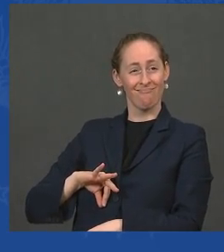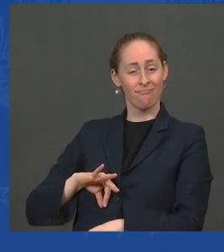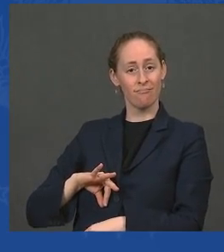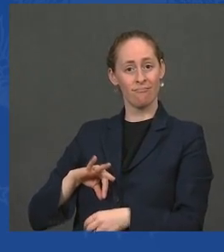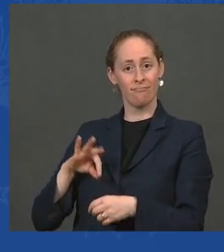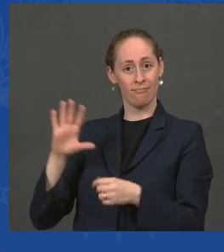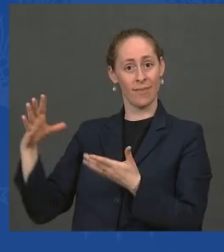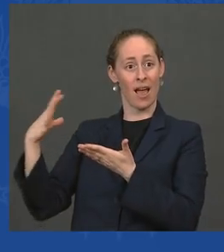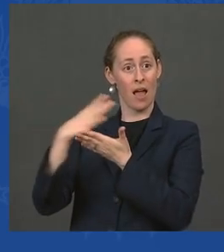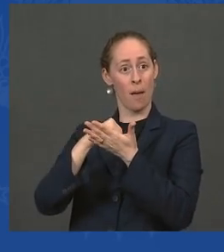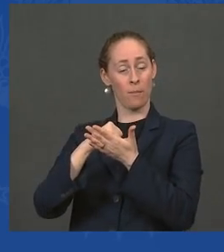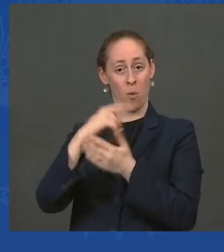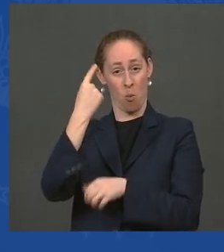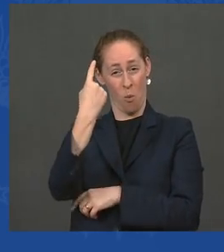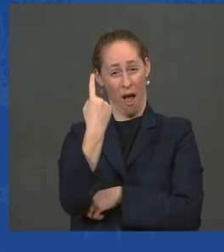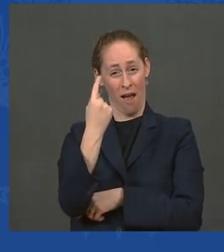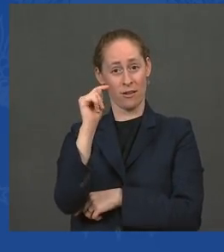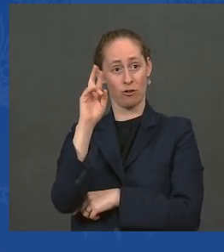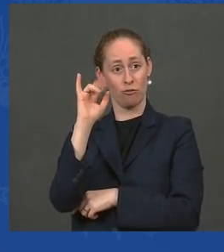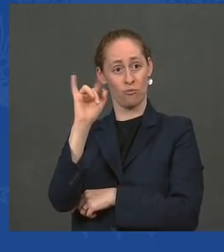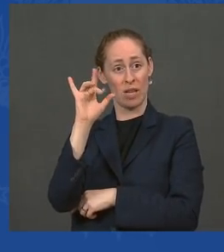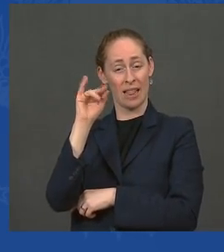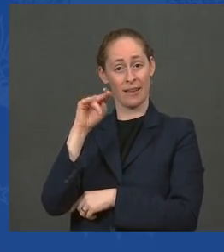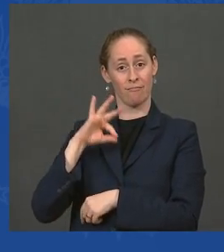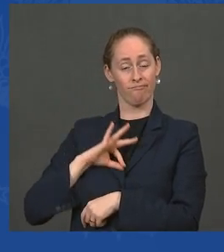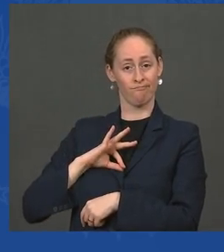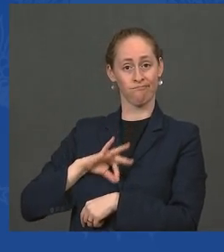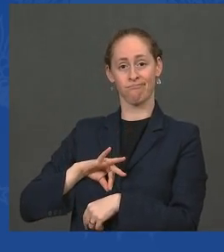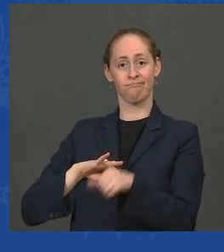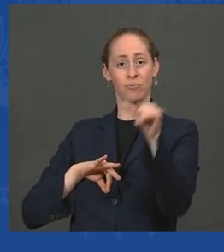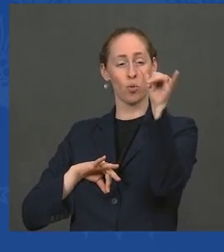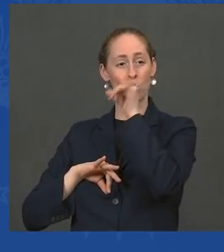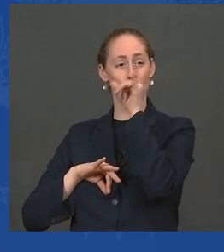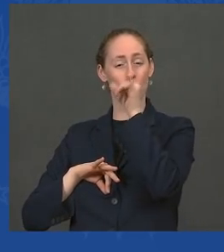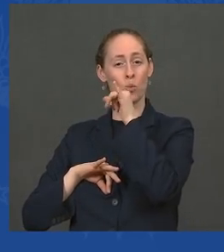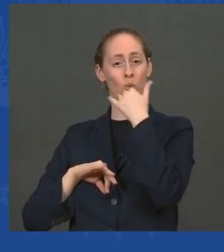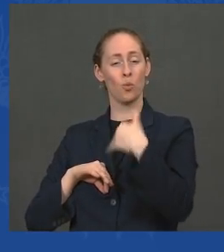$1 trillion. Just pay your fair share.